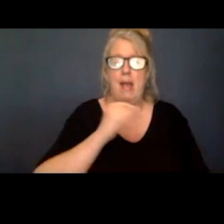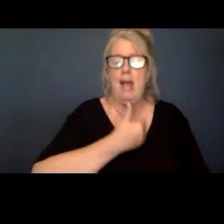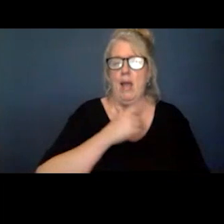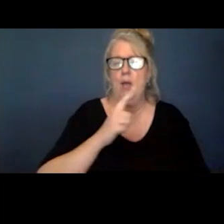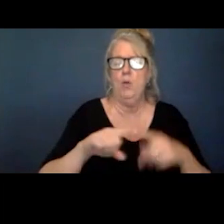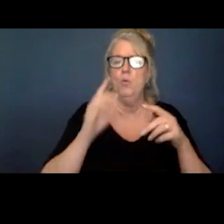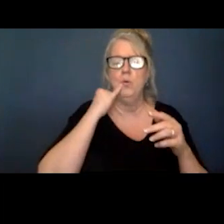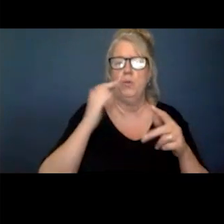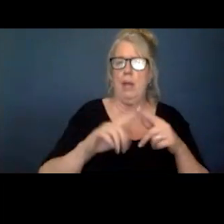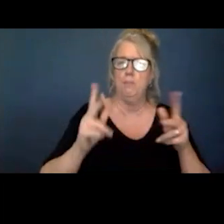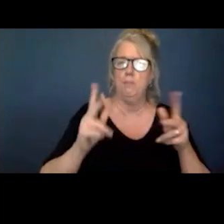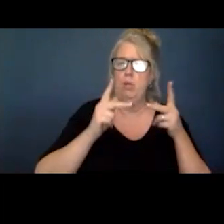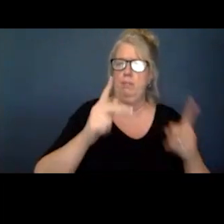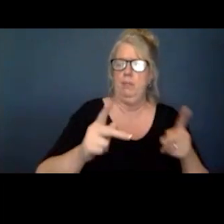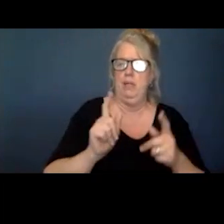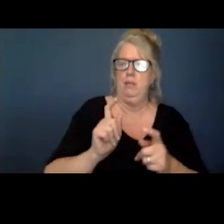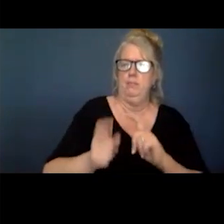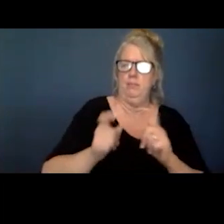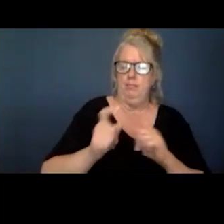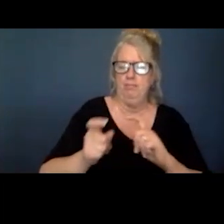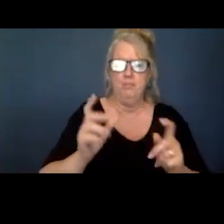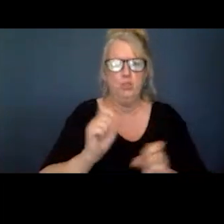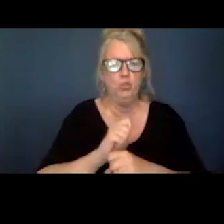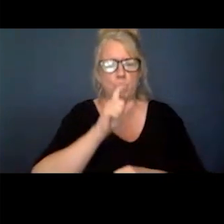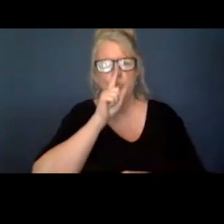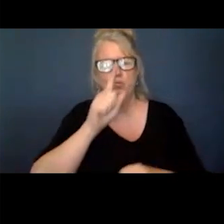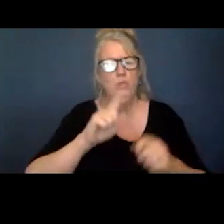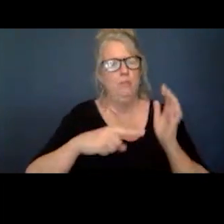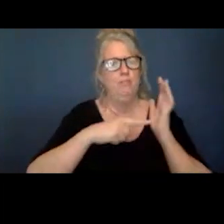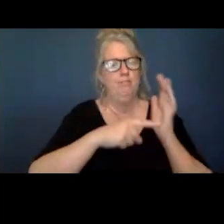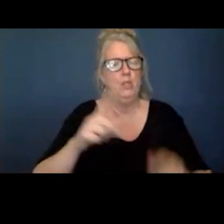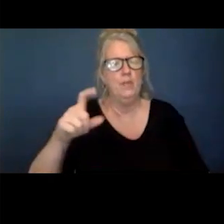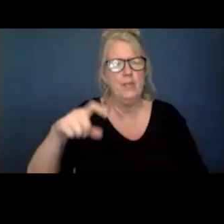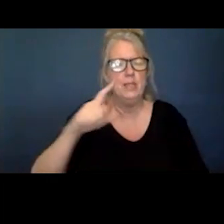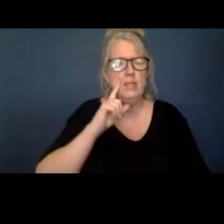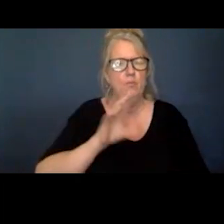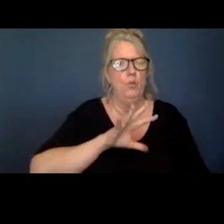proposition and we've customized it again to really speak to the needs of participants.